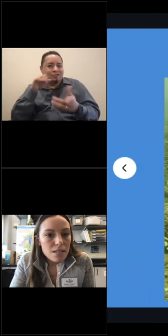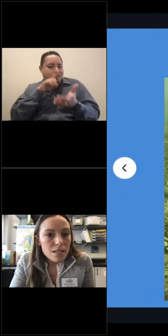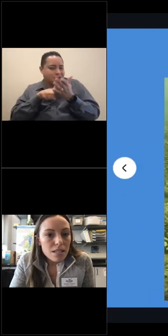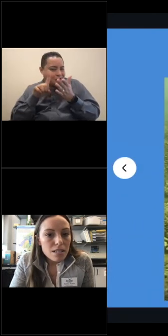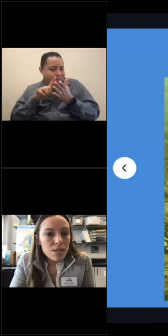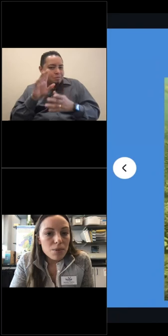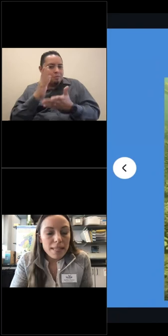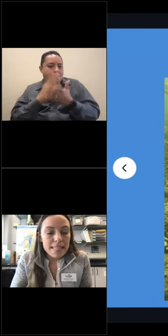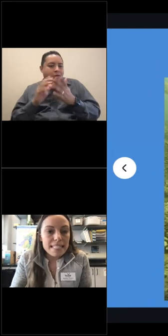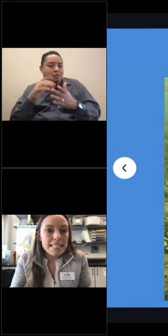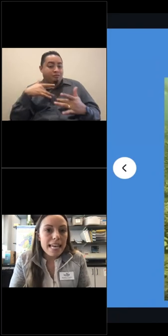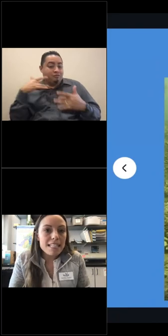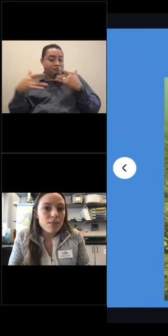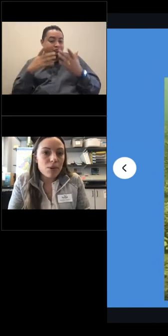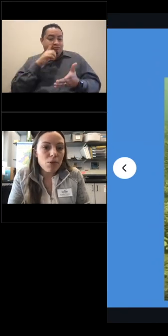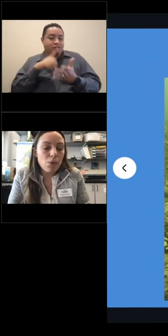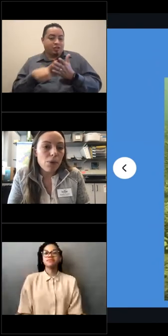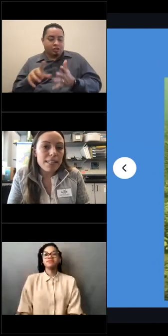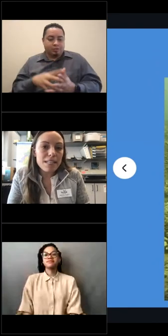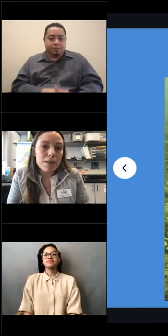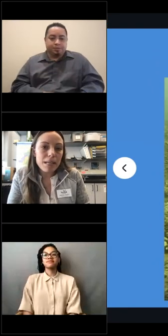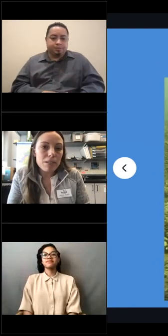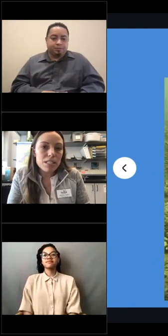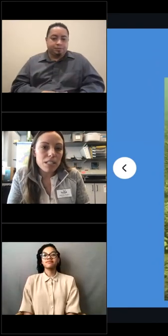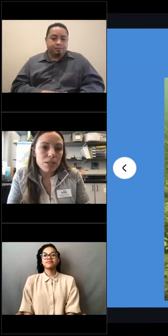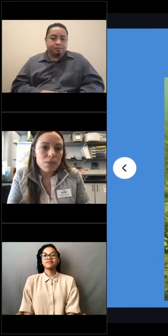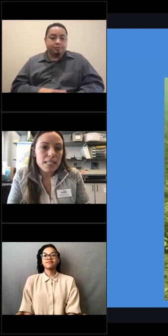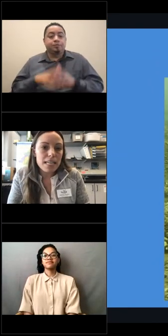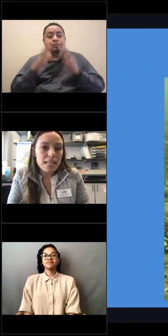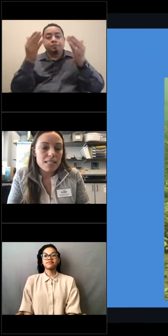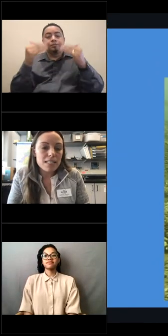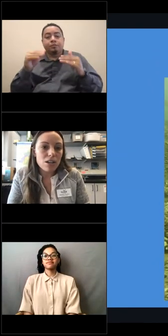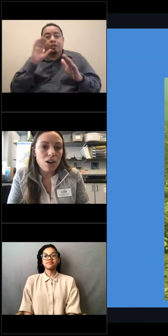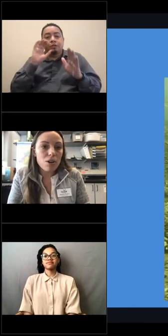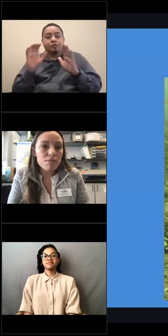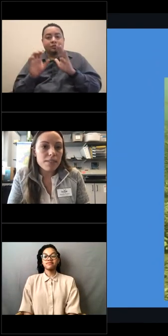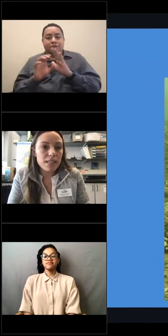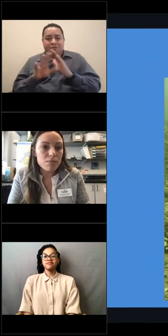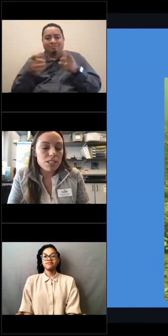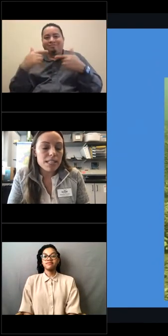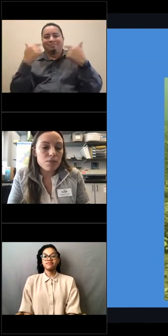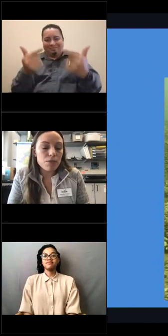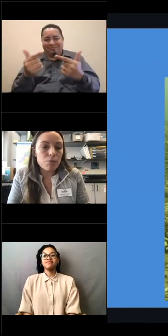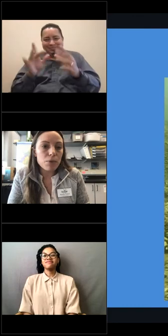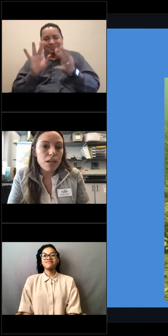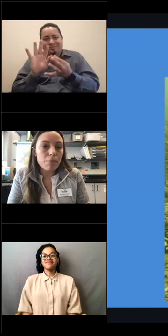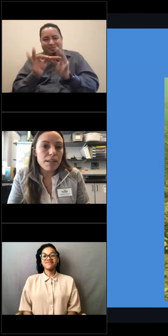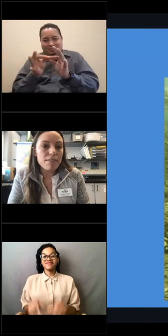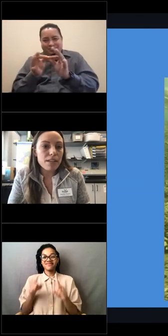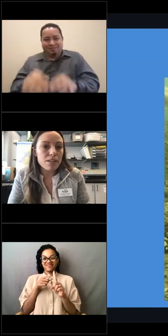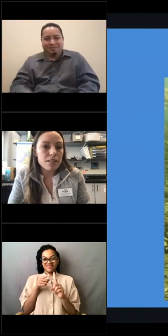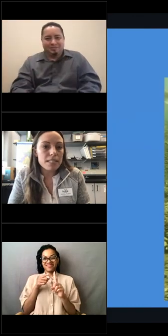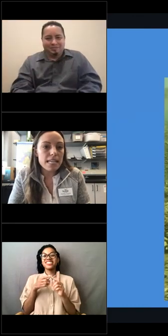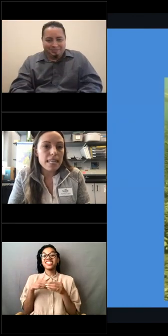So, this is next photo, one thing we're able to use is ROV, which stands for remotely operated vehicles.